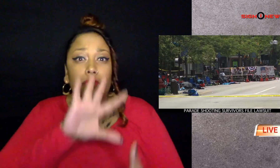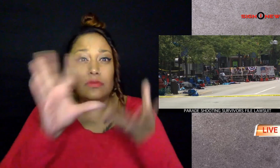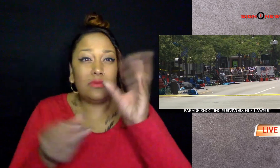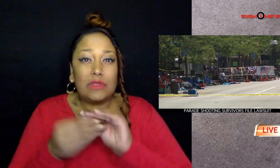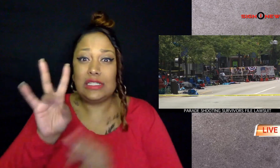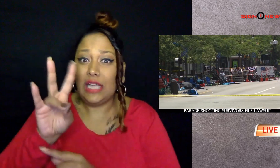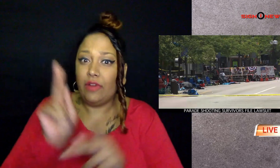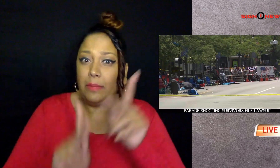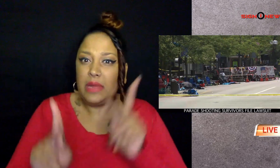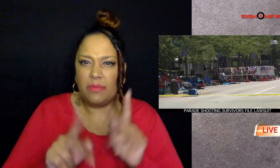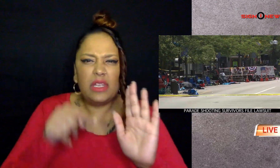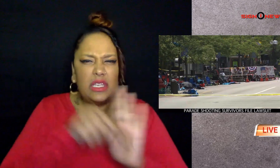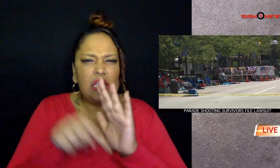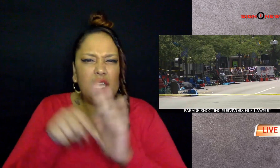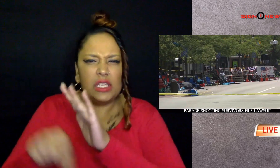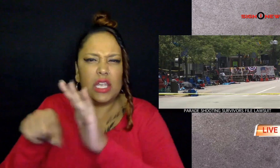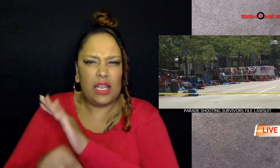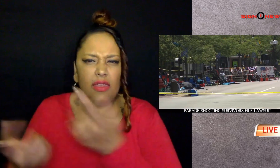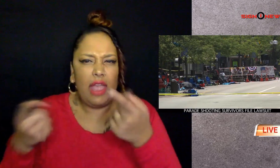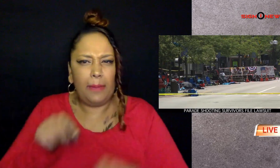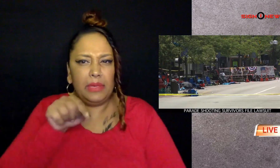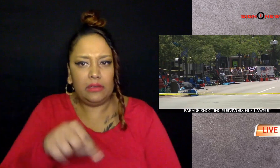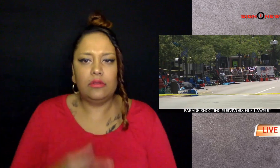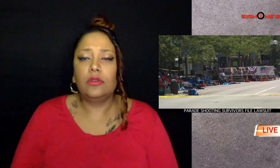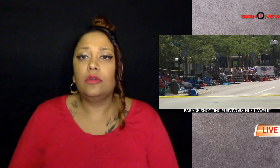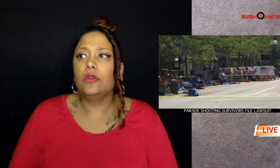seven people were killed in the attack and dozens more injured